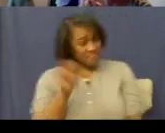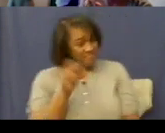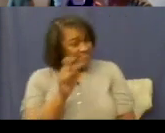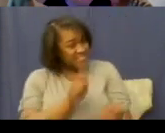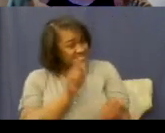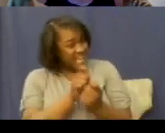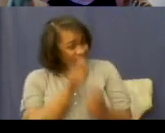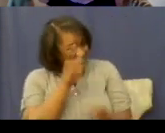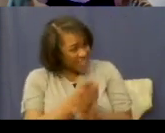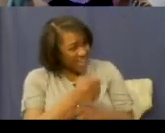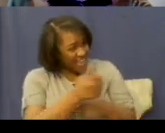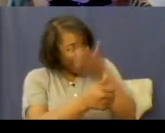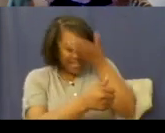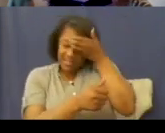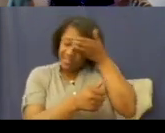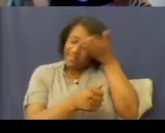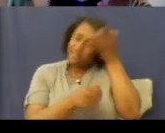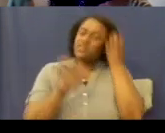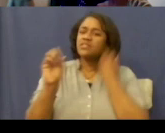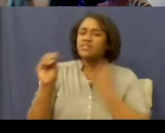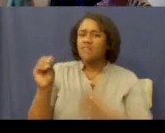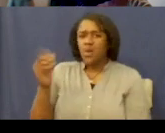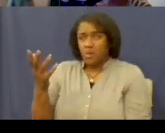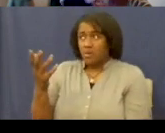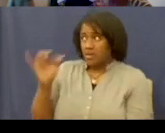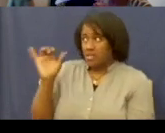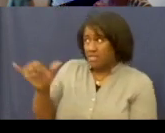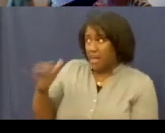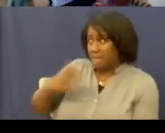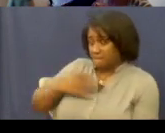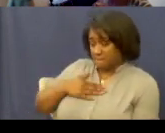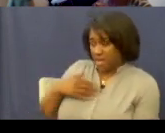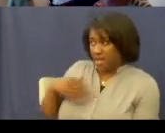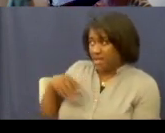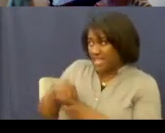Queenie: Well, so if it's in my brain it's myelin, and if it's in your brain, it's "your-elin?"